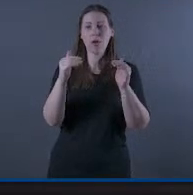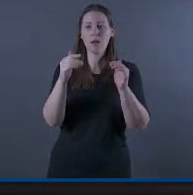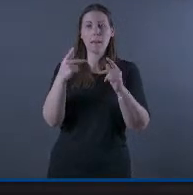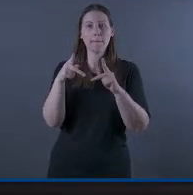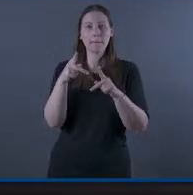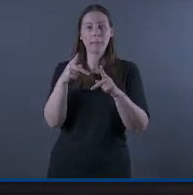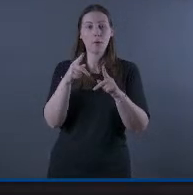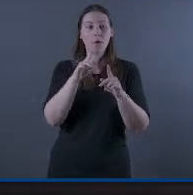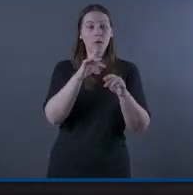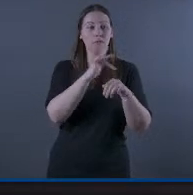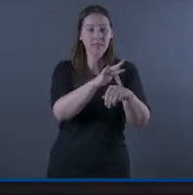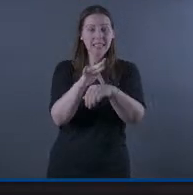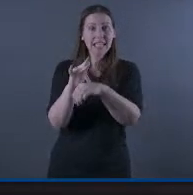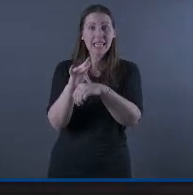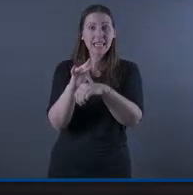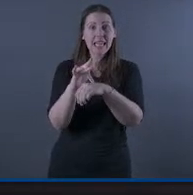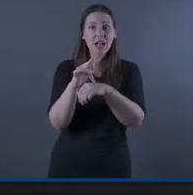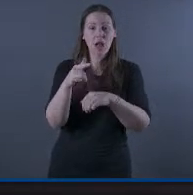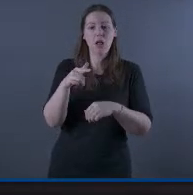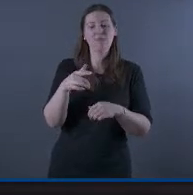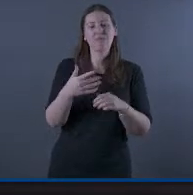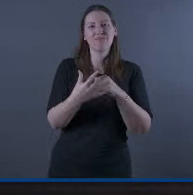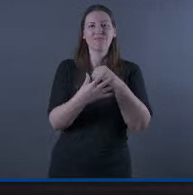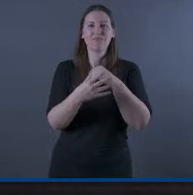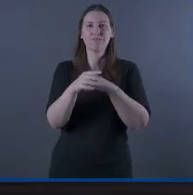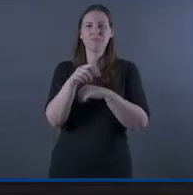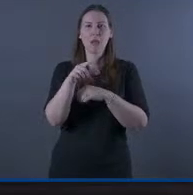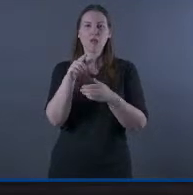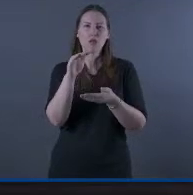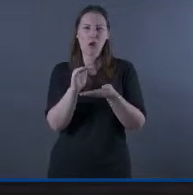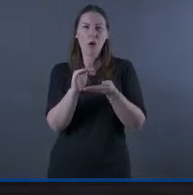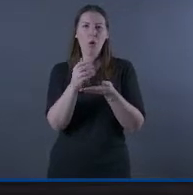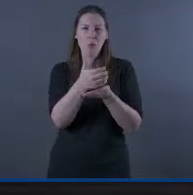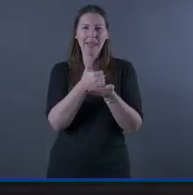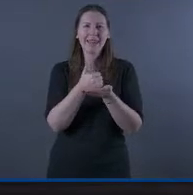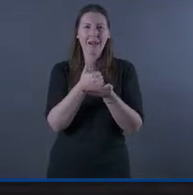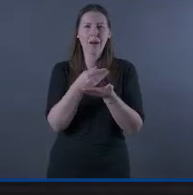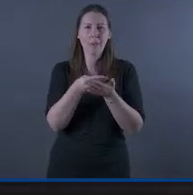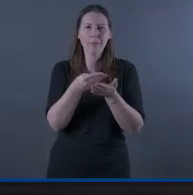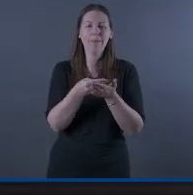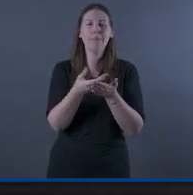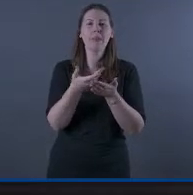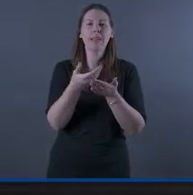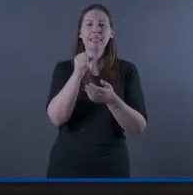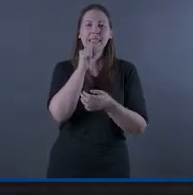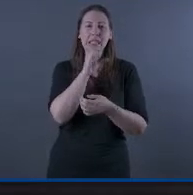and been able to be onsite and vaccinate individuals that way. And we plan to continue to work with them